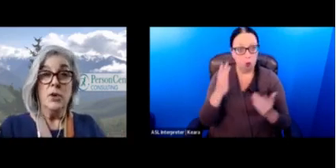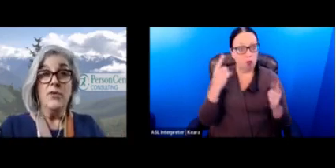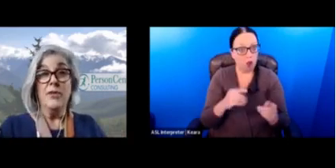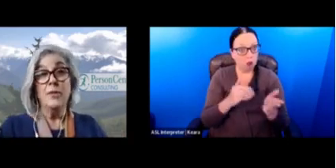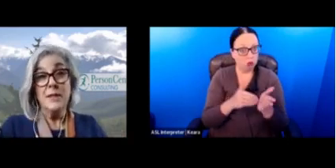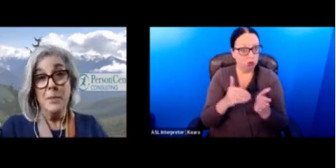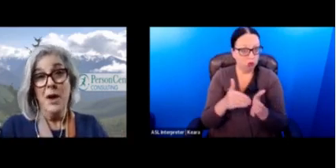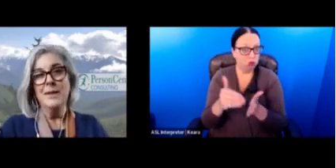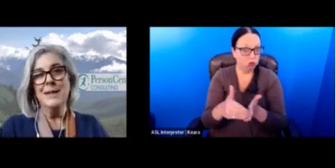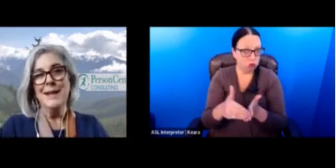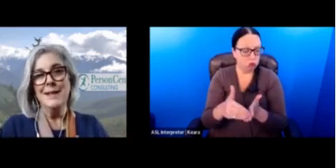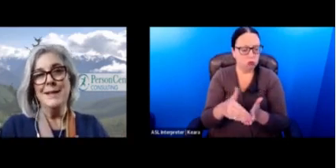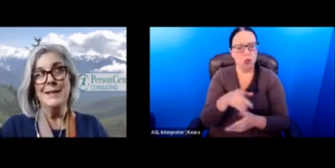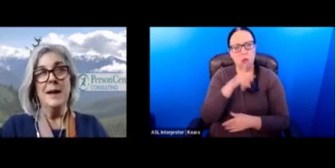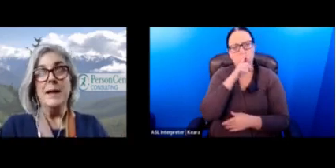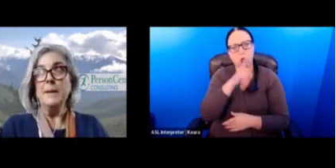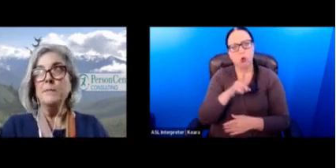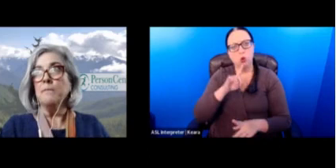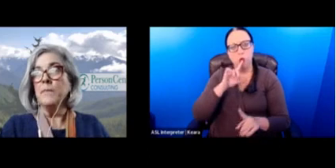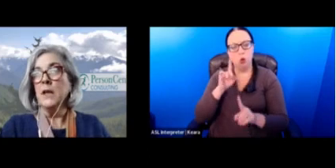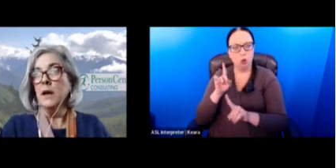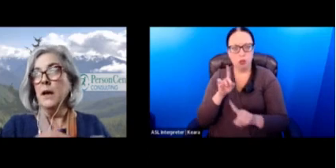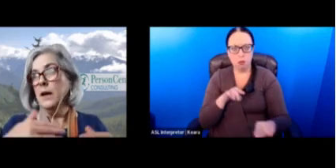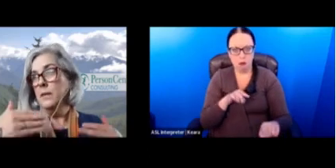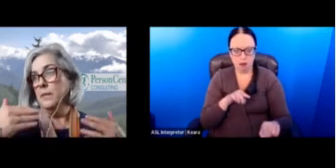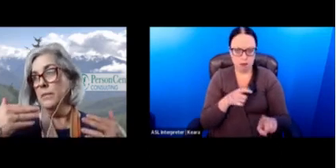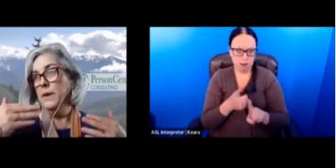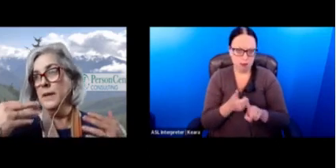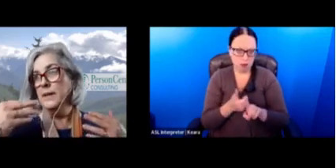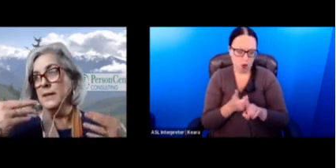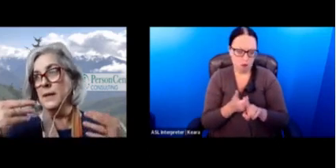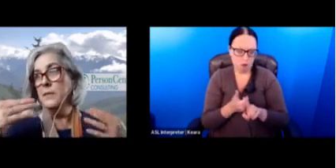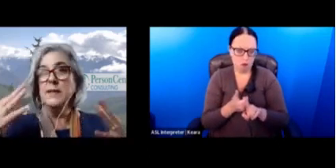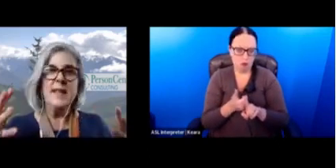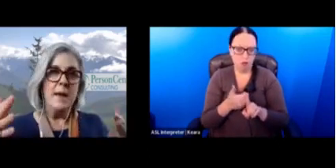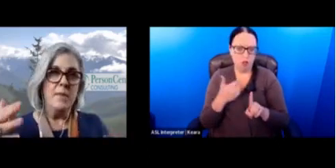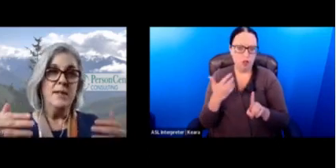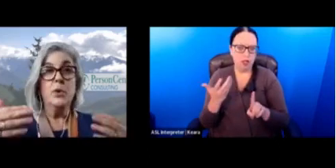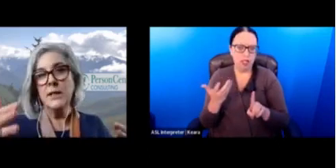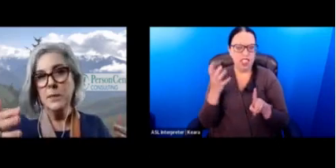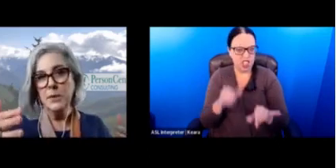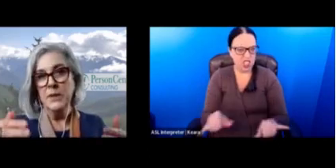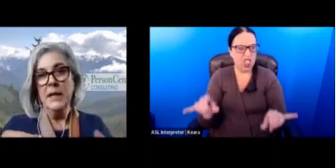sure that the response is, is that the same is predictable,